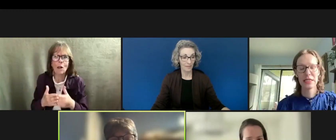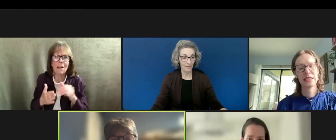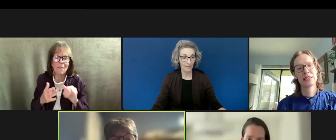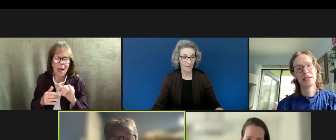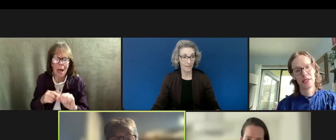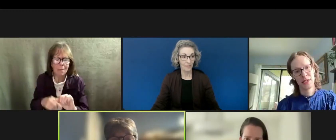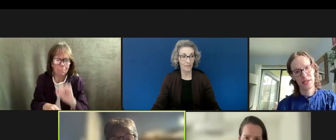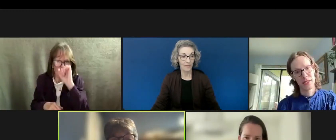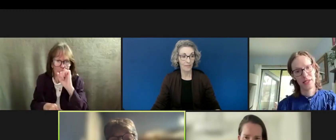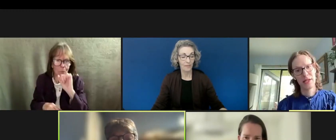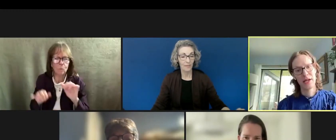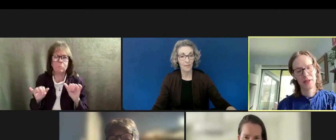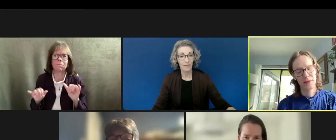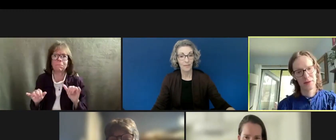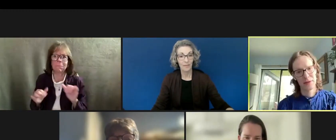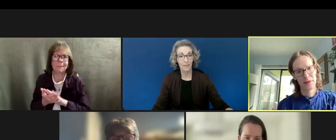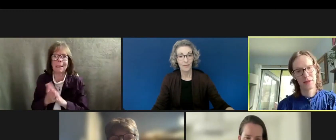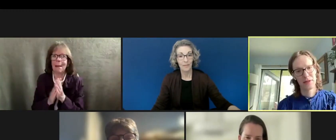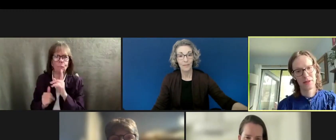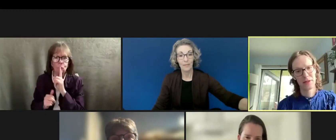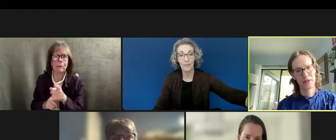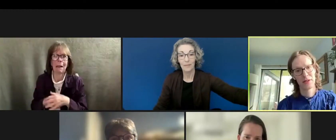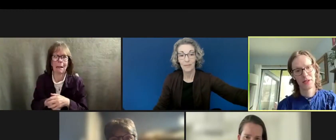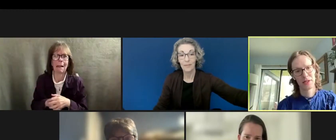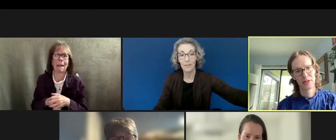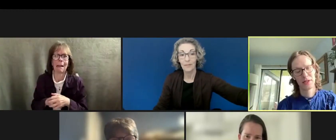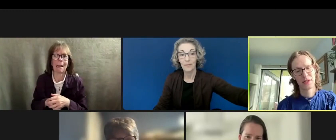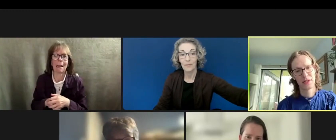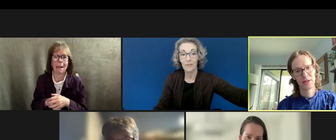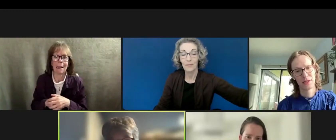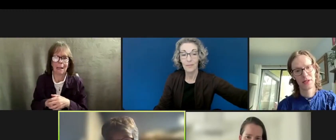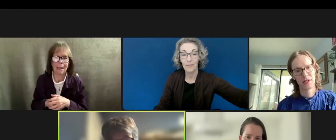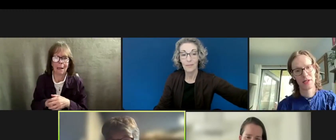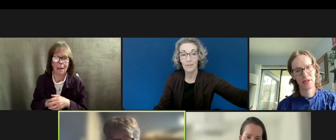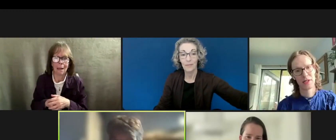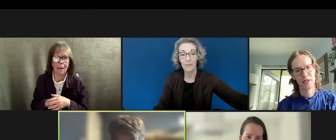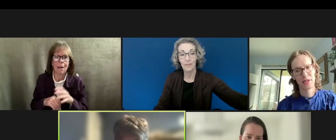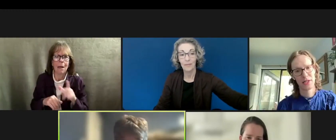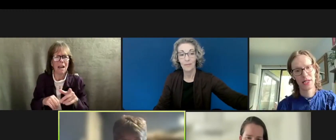in all places with a friend so that was really scary.